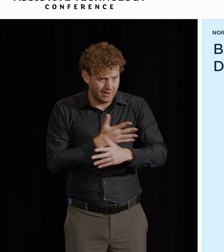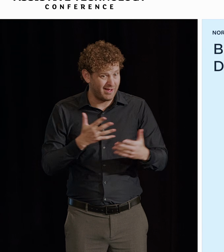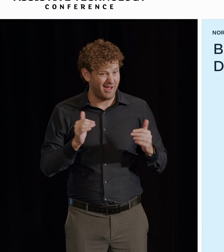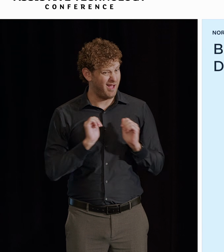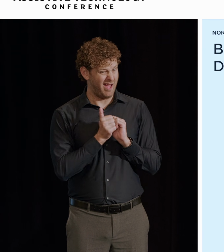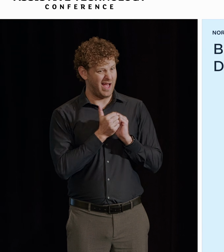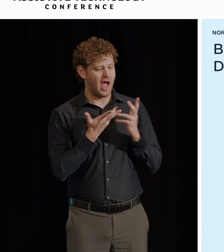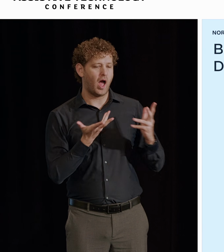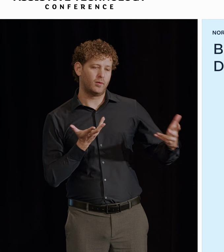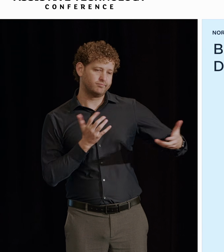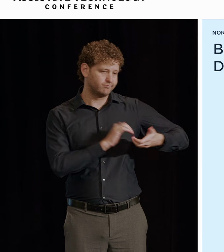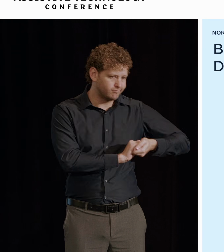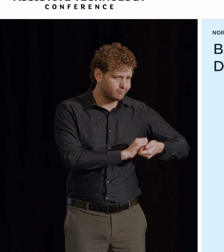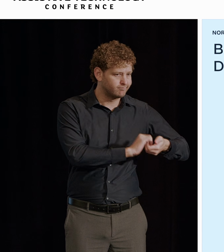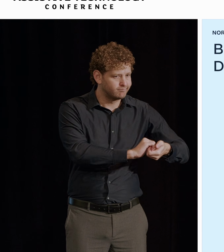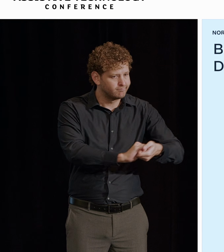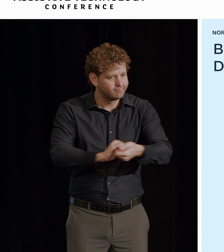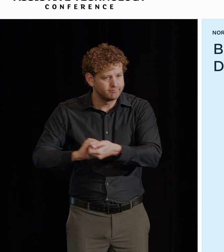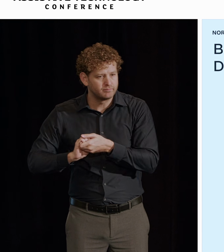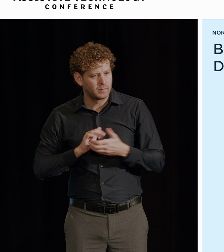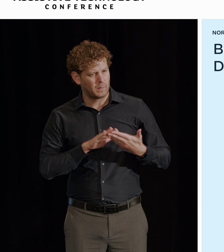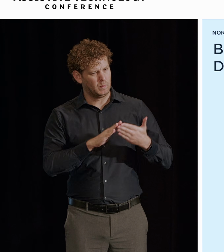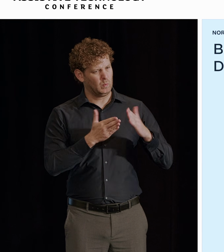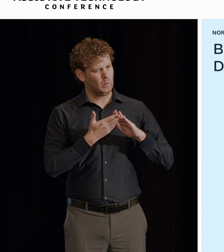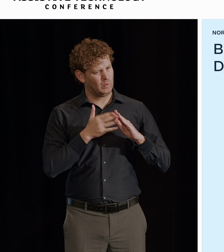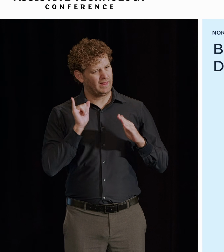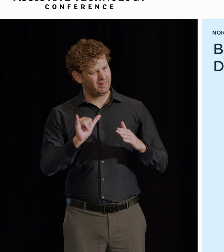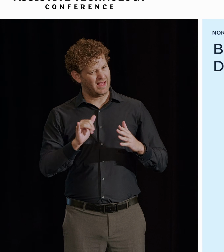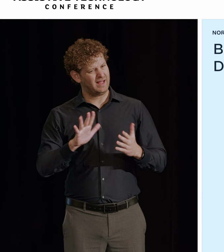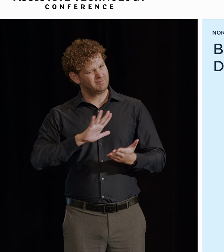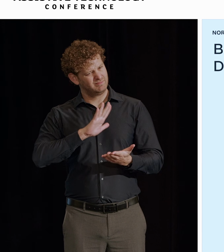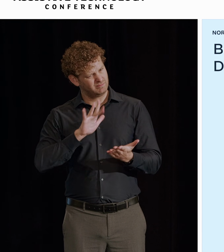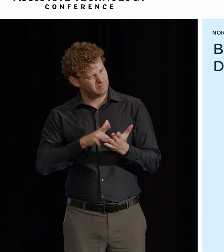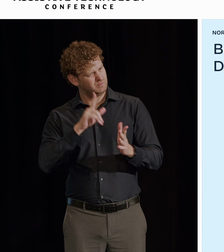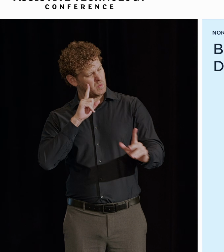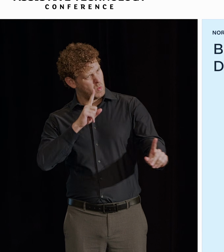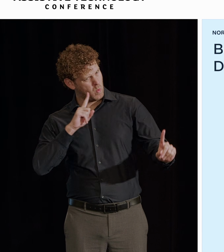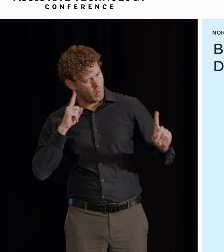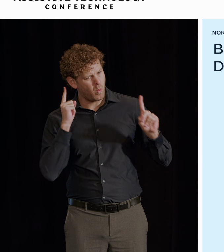primary principle that we have is deep partnership with the communities that we're building for.